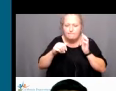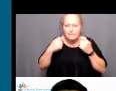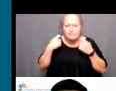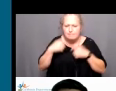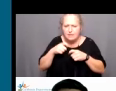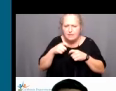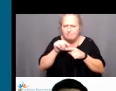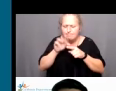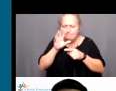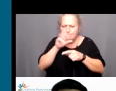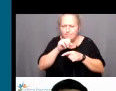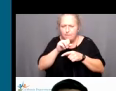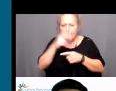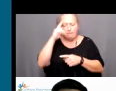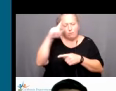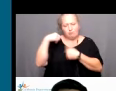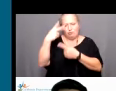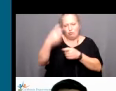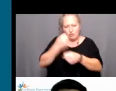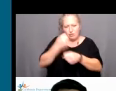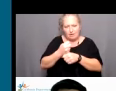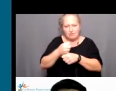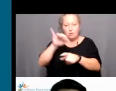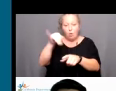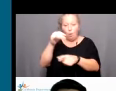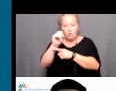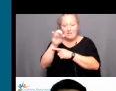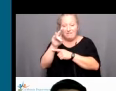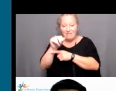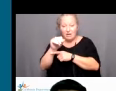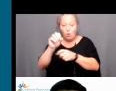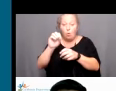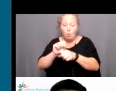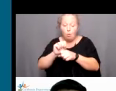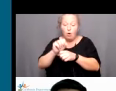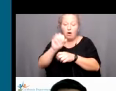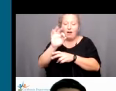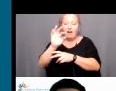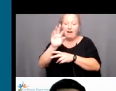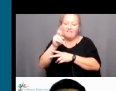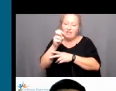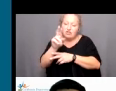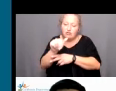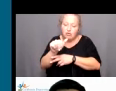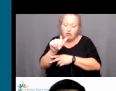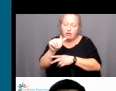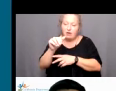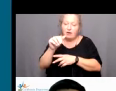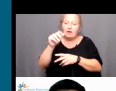Josefino Cervantes has been working in Ventura County for over 20 years. He works, on Strawberries and grapes